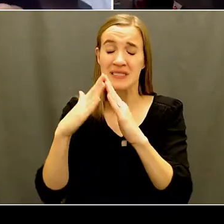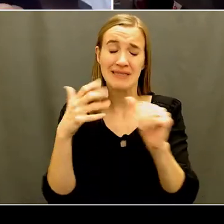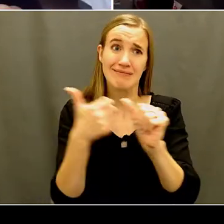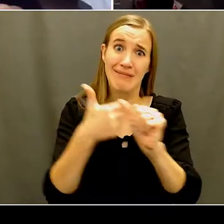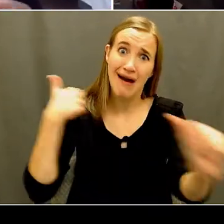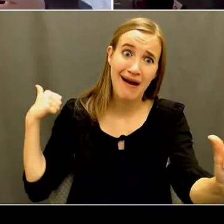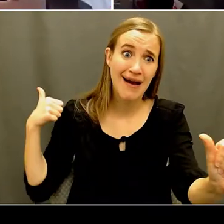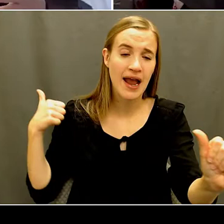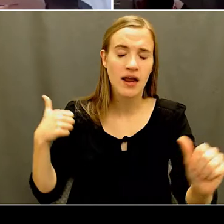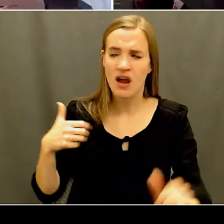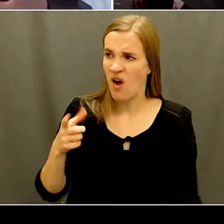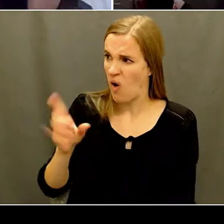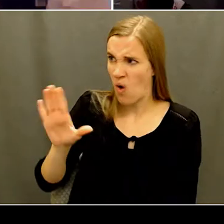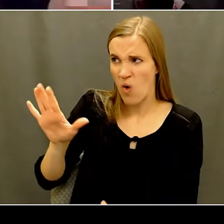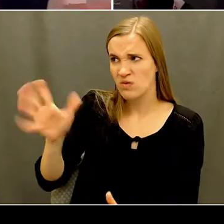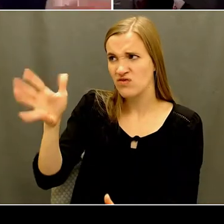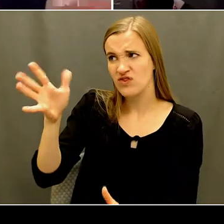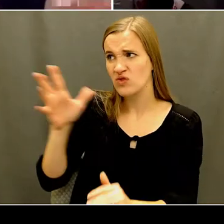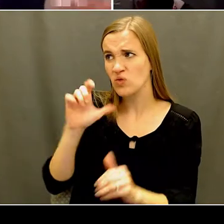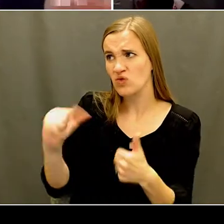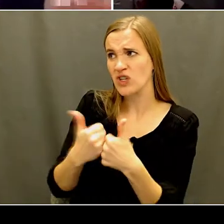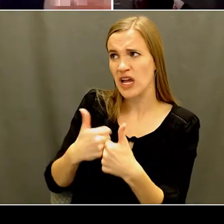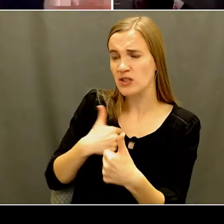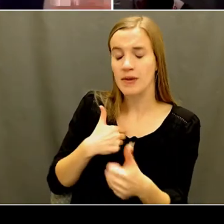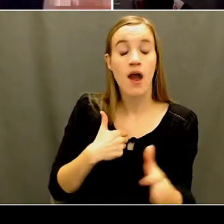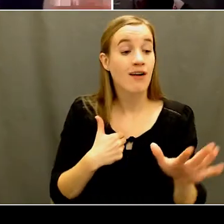Z. And you know, you have a Mayor's Office for People with Disabilities that